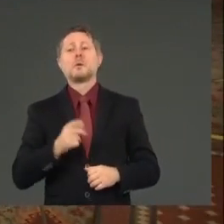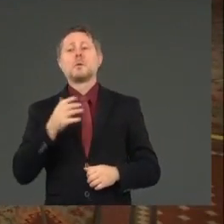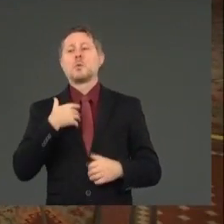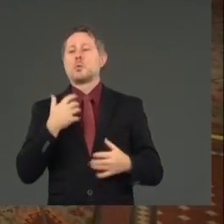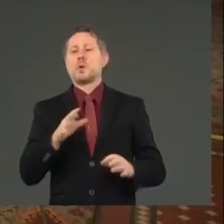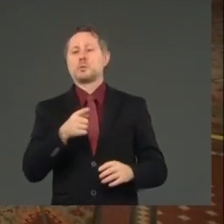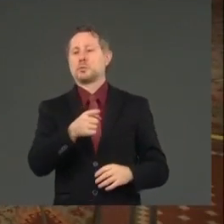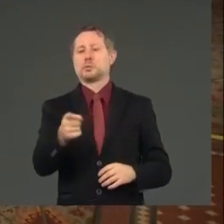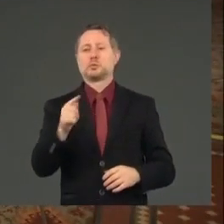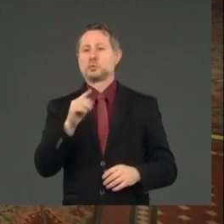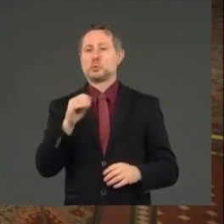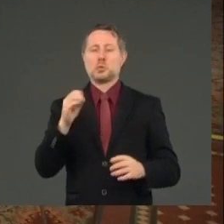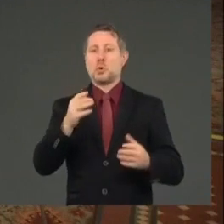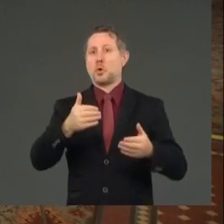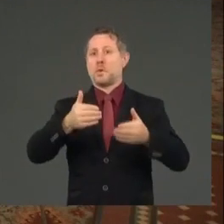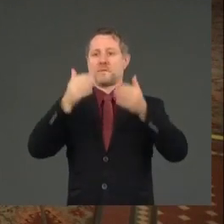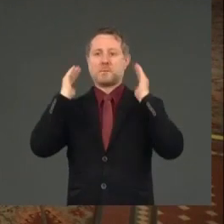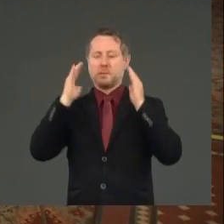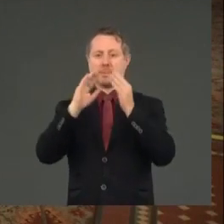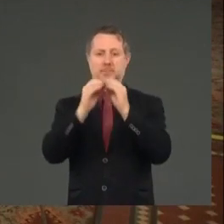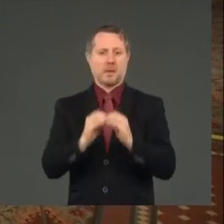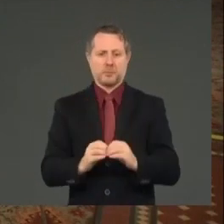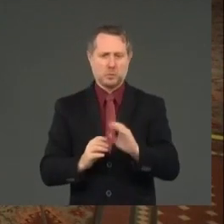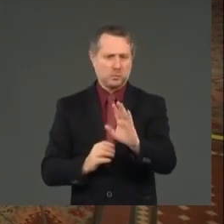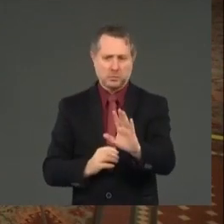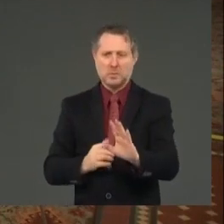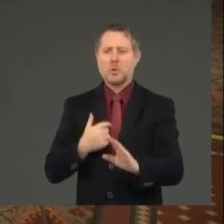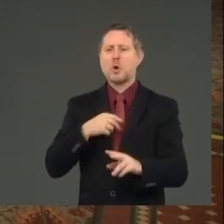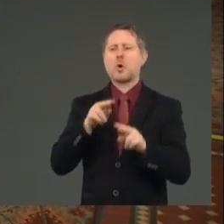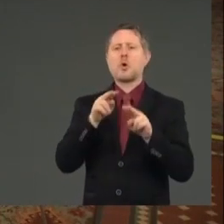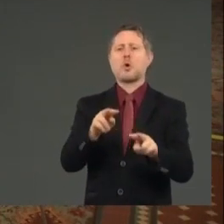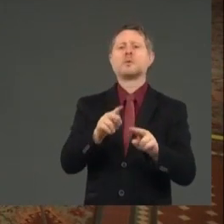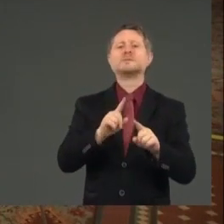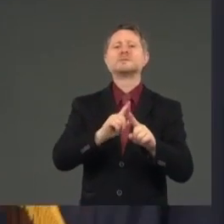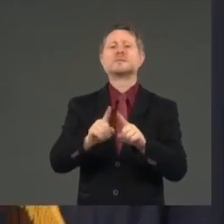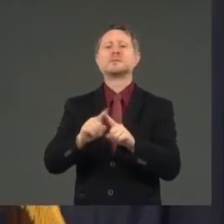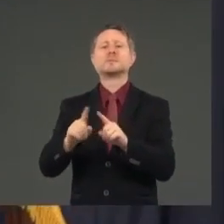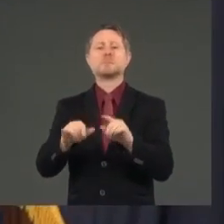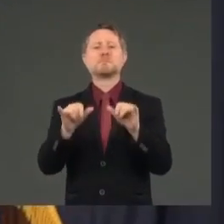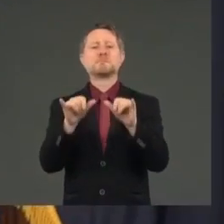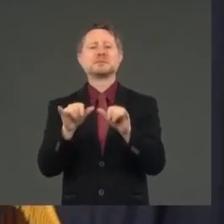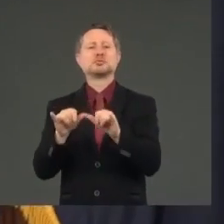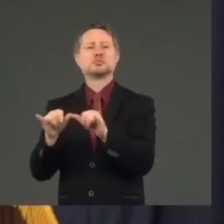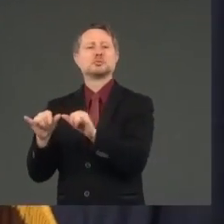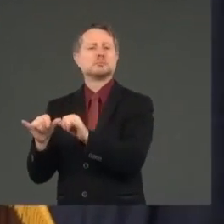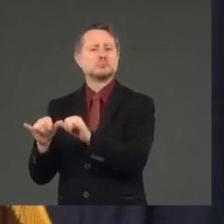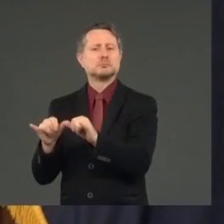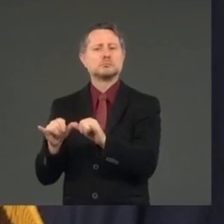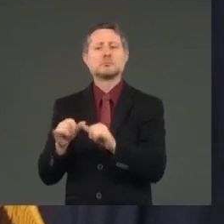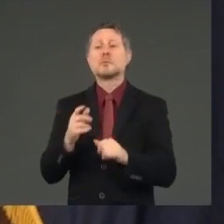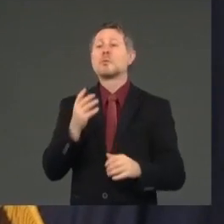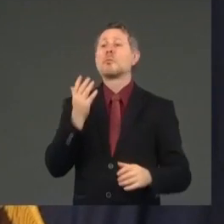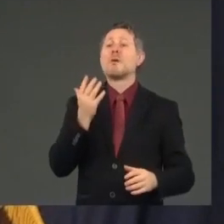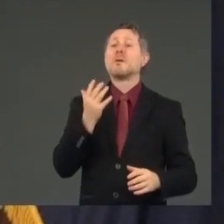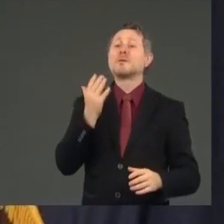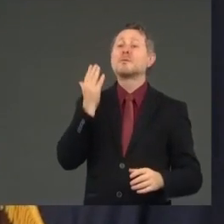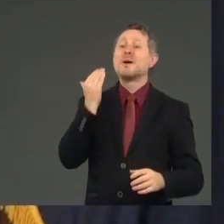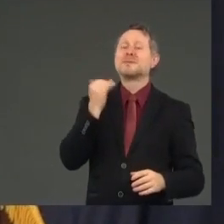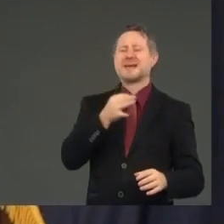GOOD SIGN. LET ME GIVE YOU A LITTLE CONTEXT SO YOU DON'T GET LOST IN THE DETAILS. YOU LOOK AT A NUMBER OF